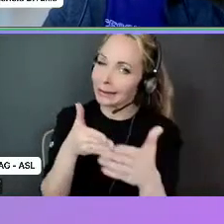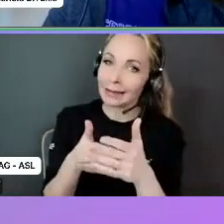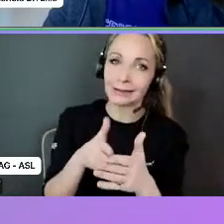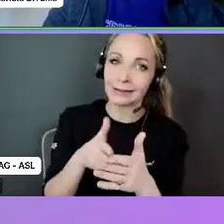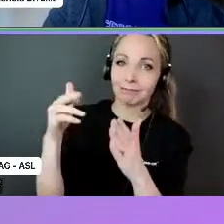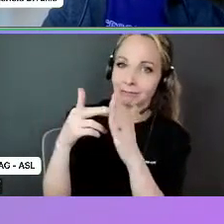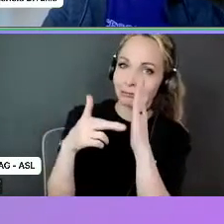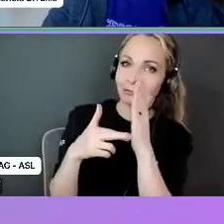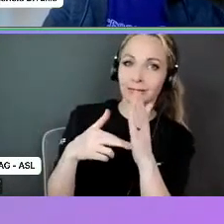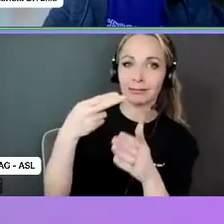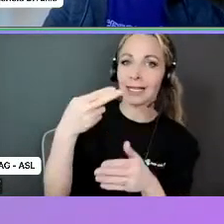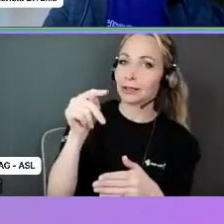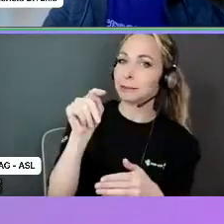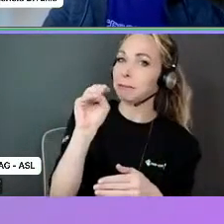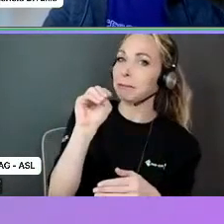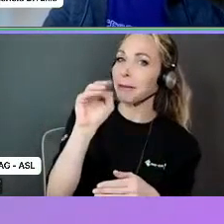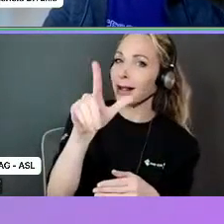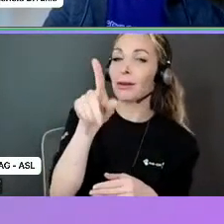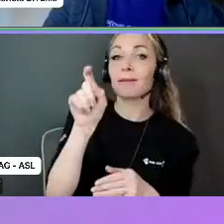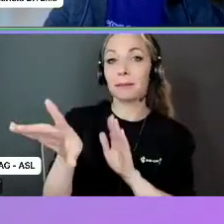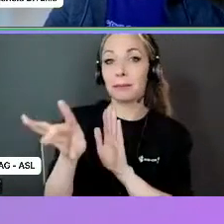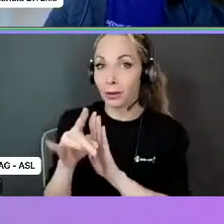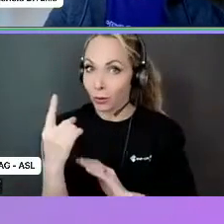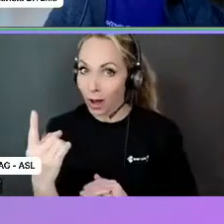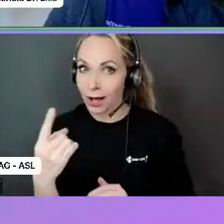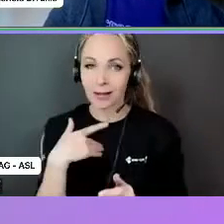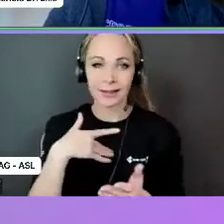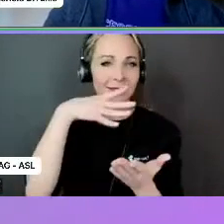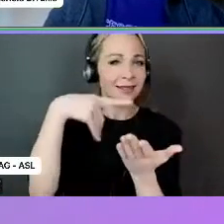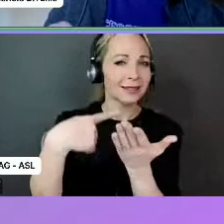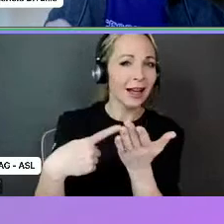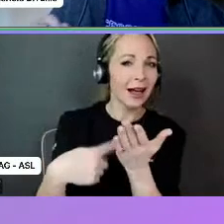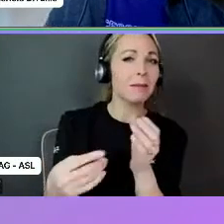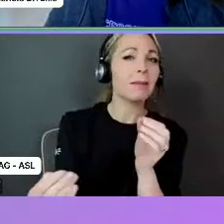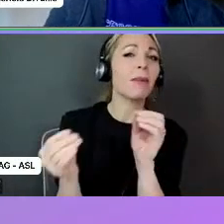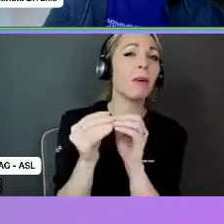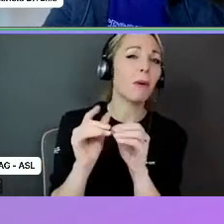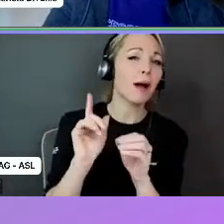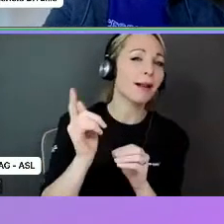attribute, but not both is both. Using against the HTML spec, so we don't want to do that.